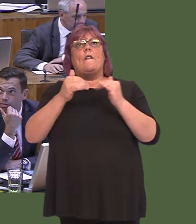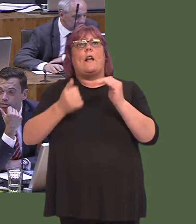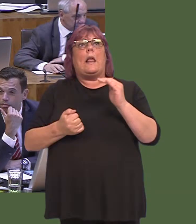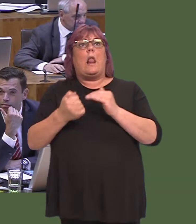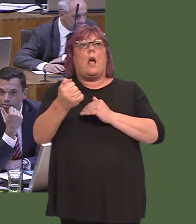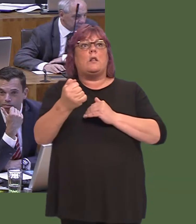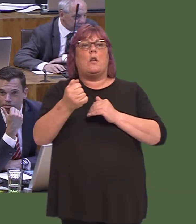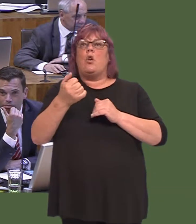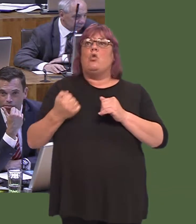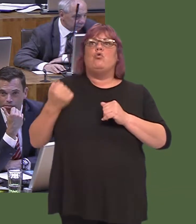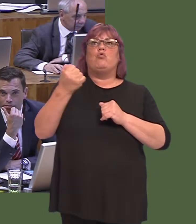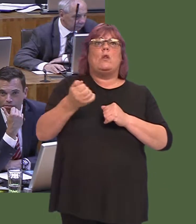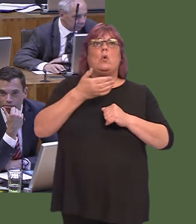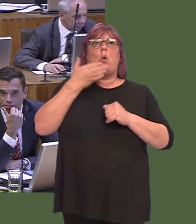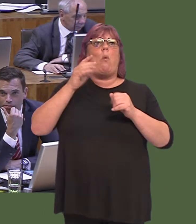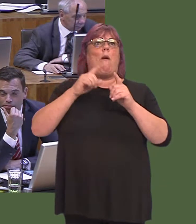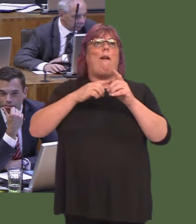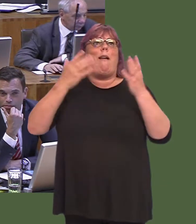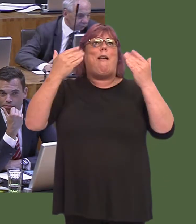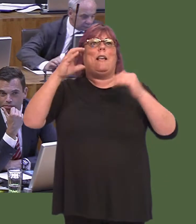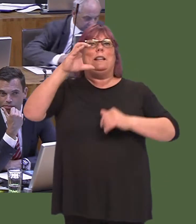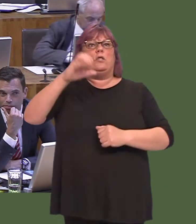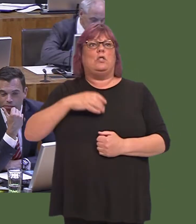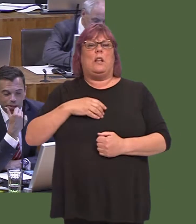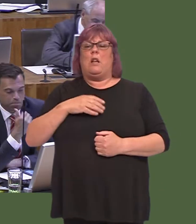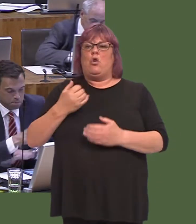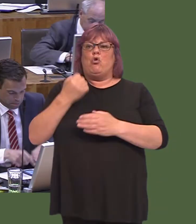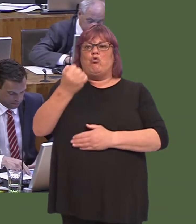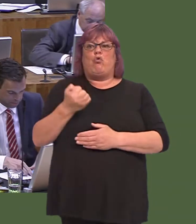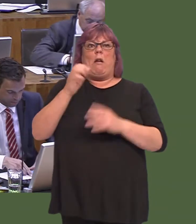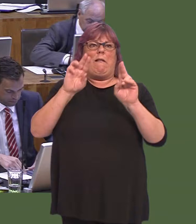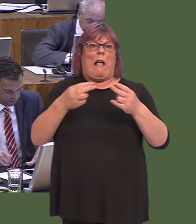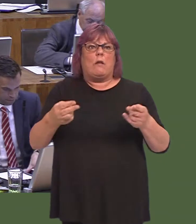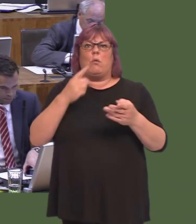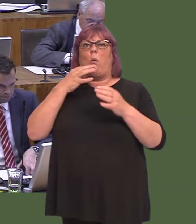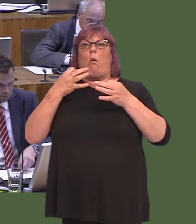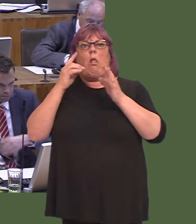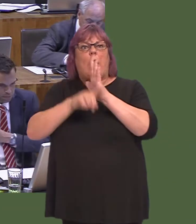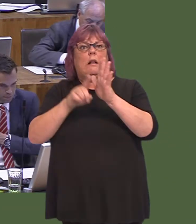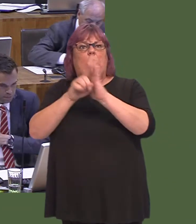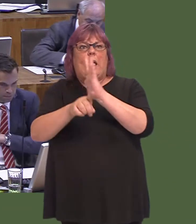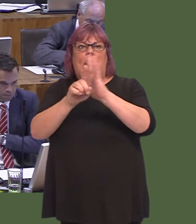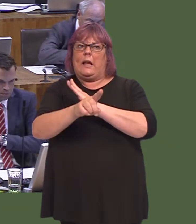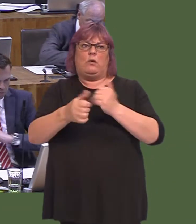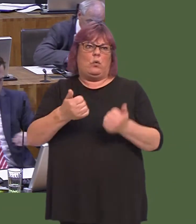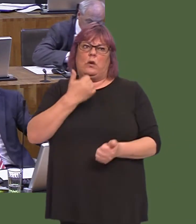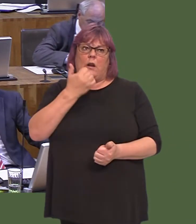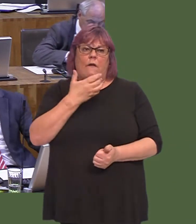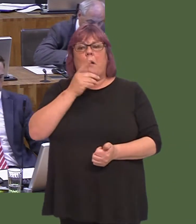trains with no air conditioning and an unreliable service. That's going to change. People will have the trains that they deserve and people will be able to access the cycle